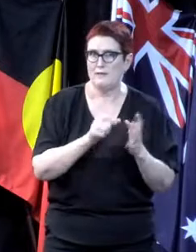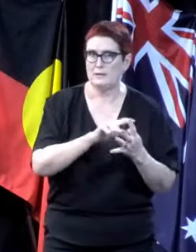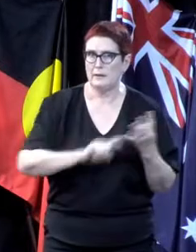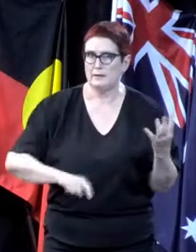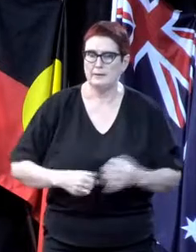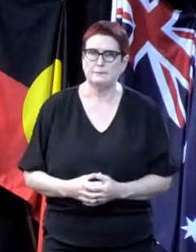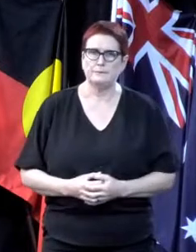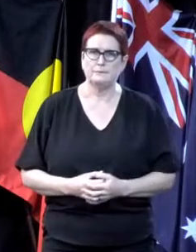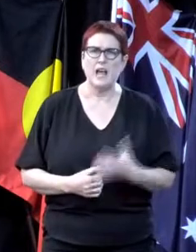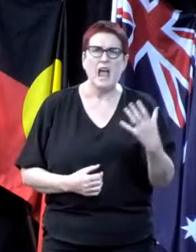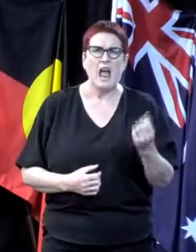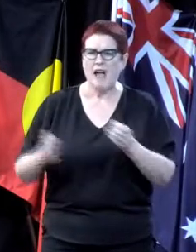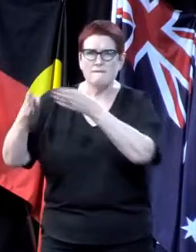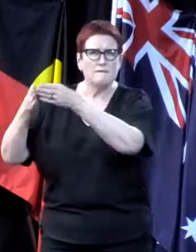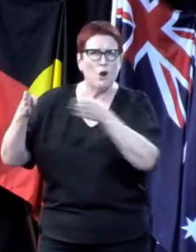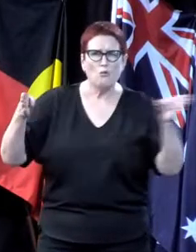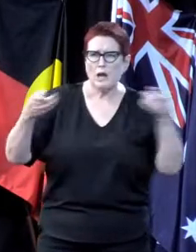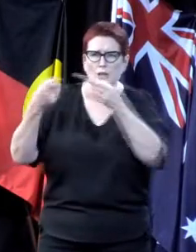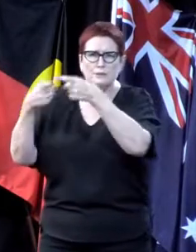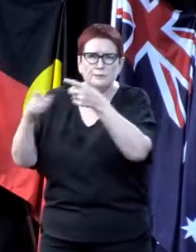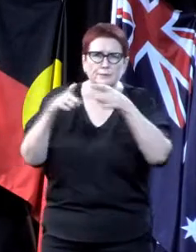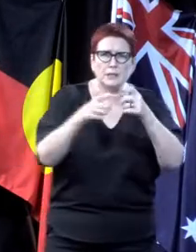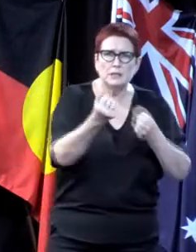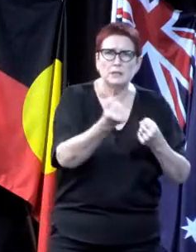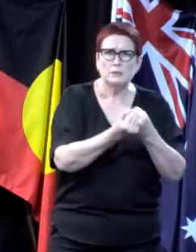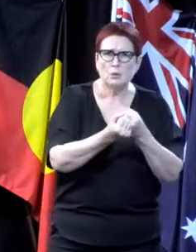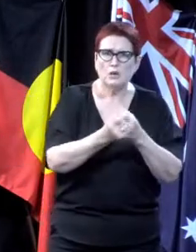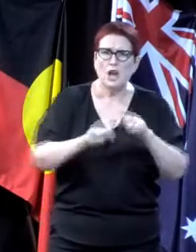of support with focused teaching and intervention at each layer.